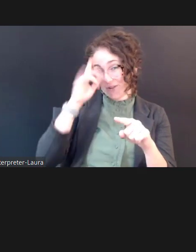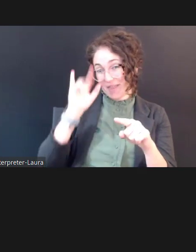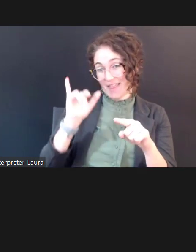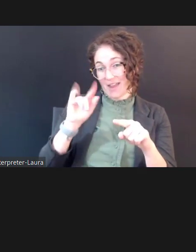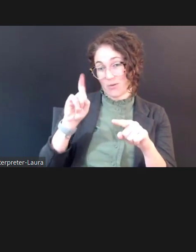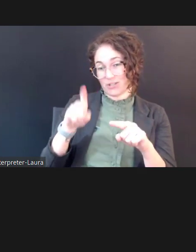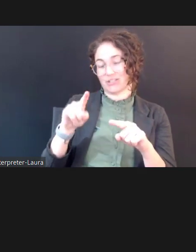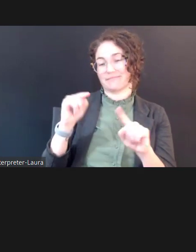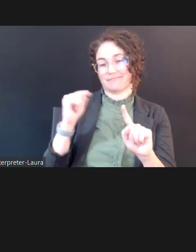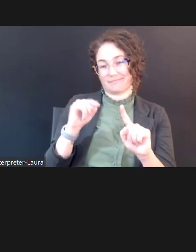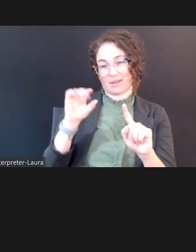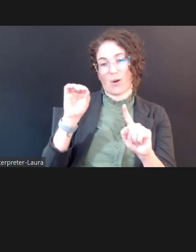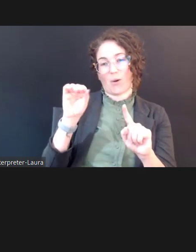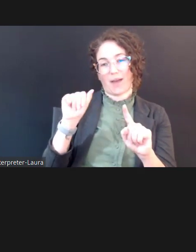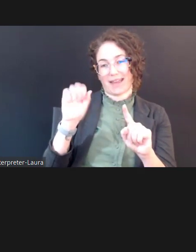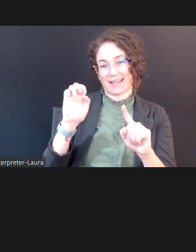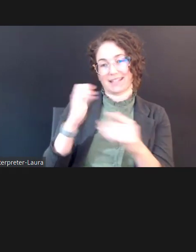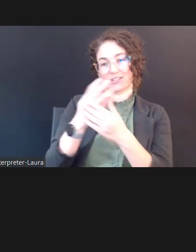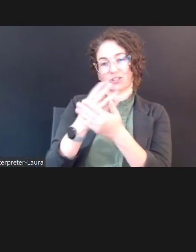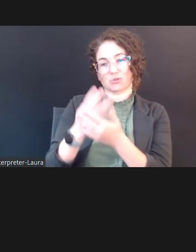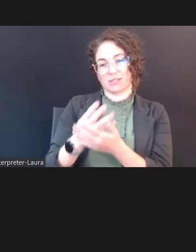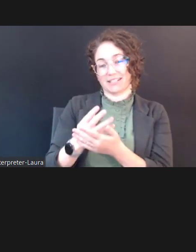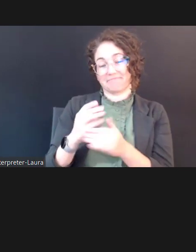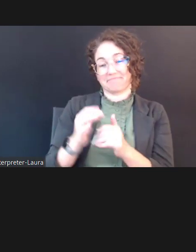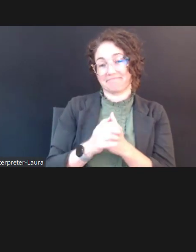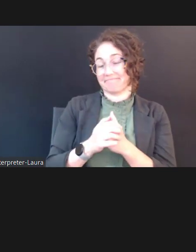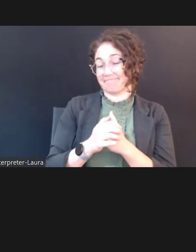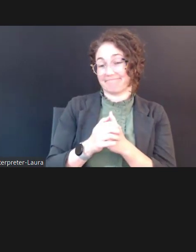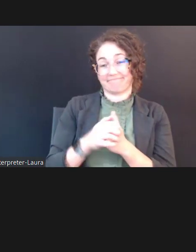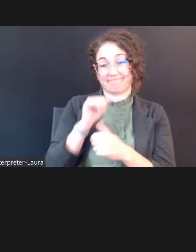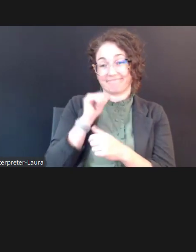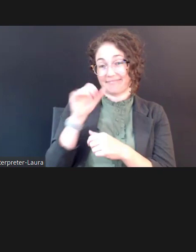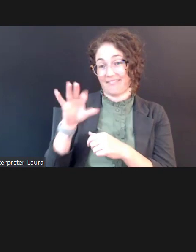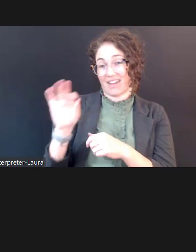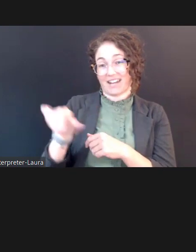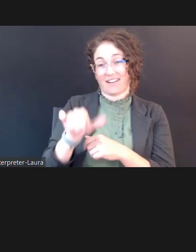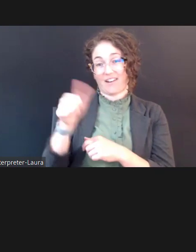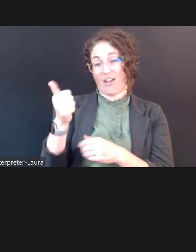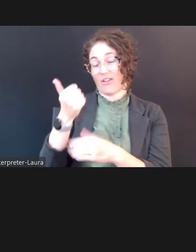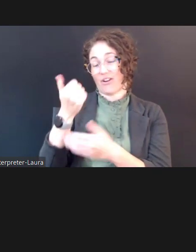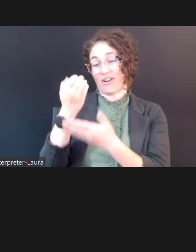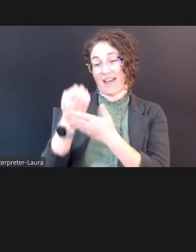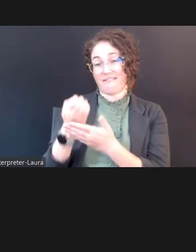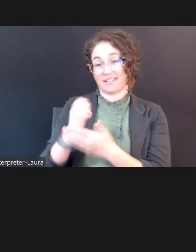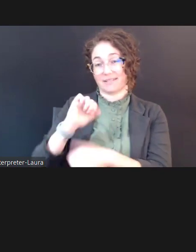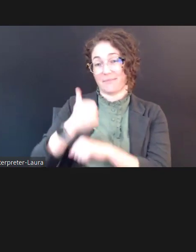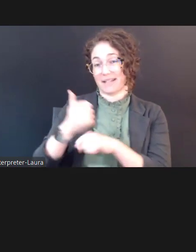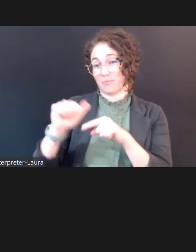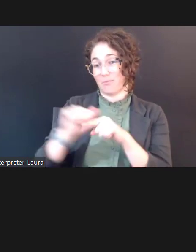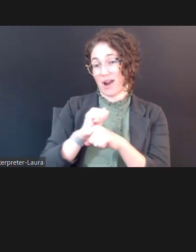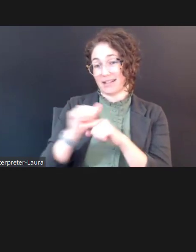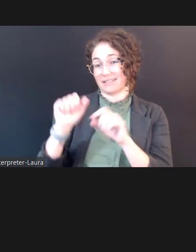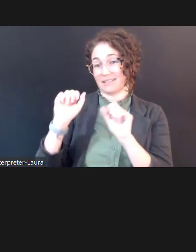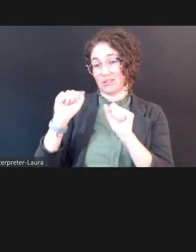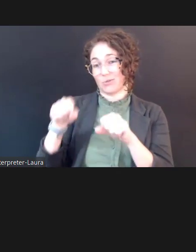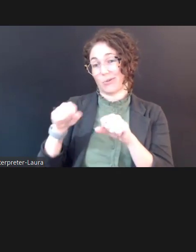You're not going to find another evidence-based practice that you could defend.